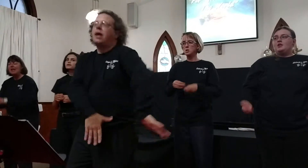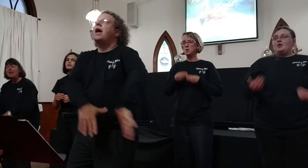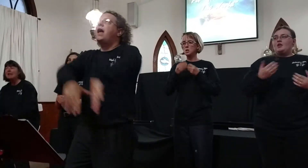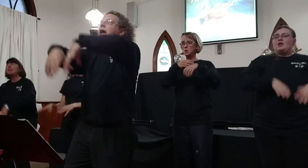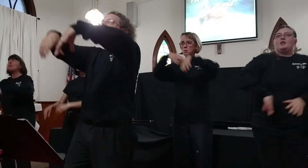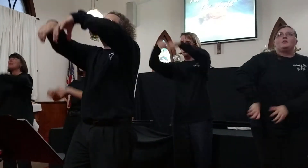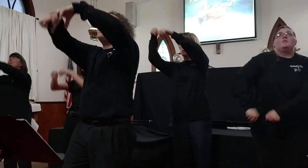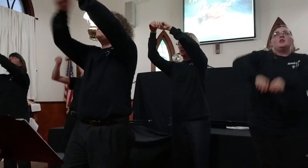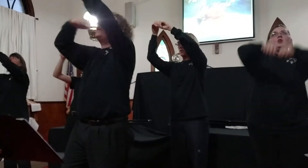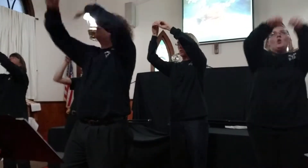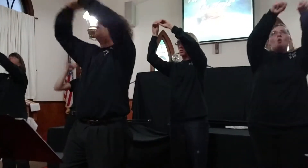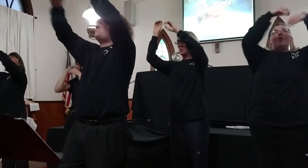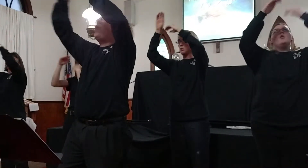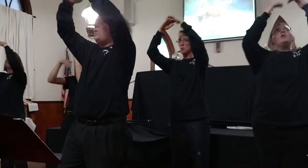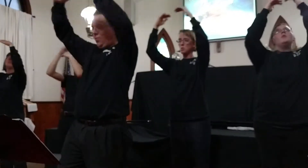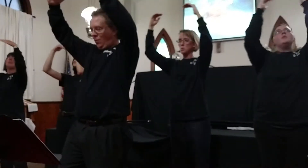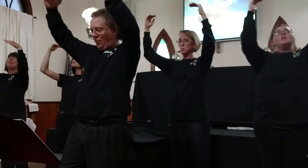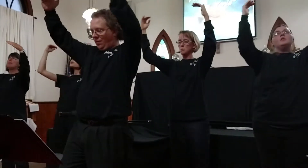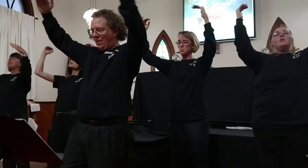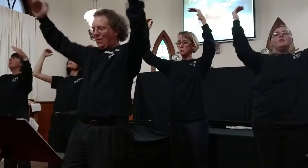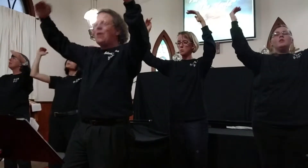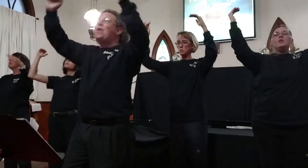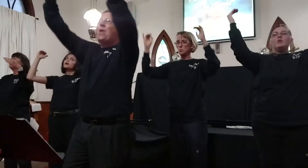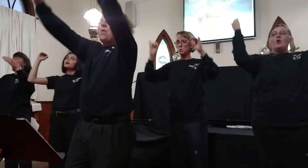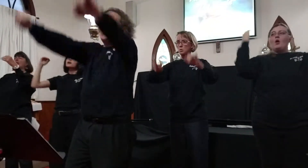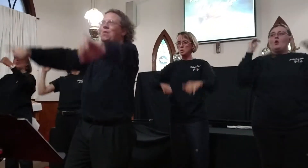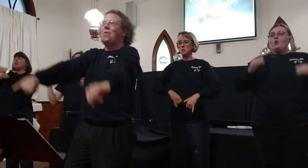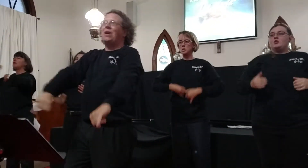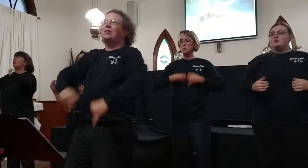And take me home